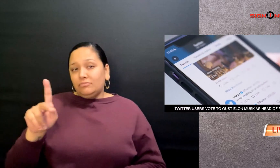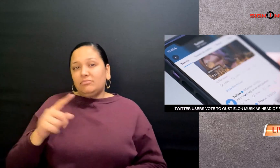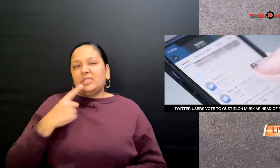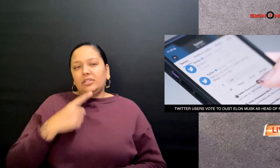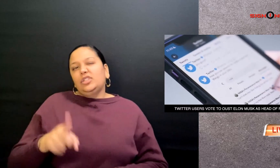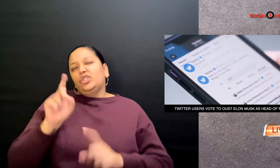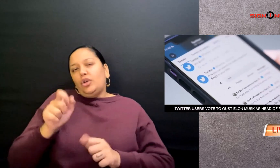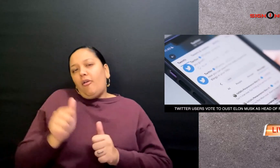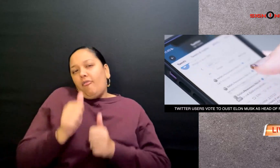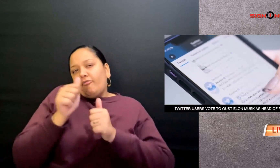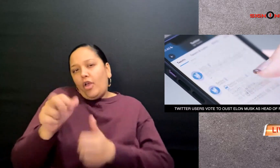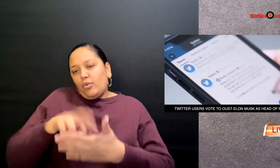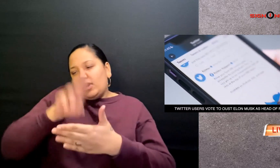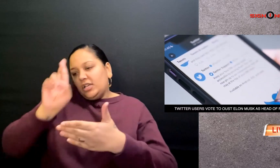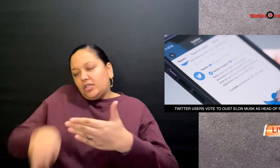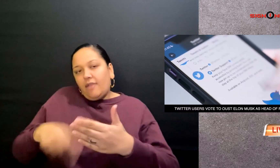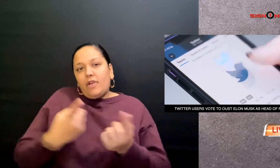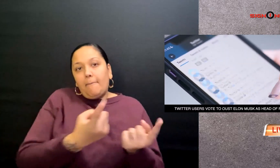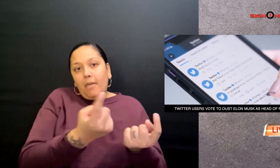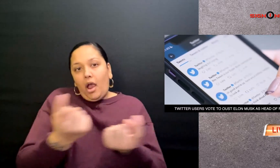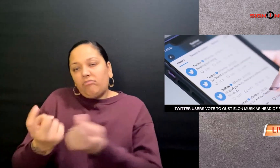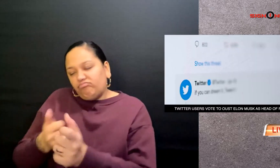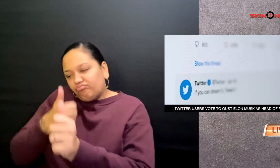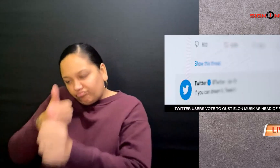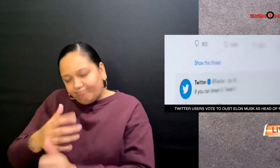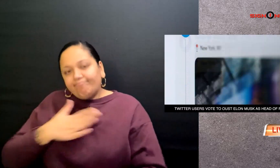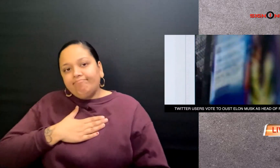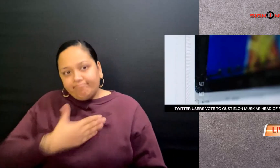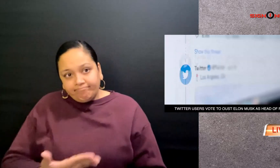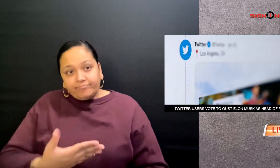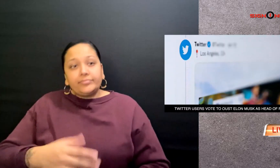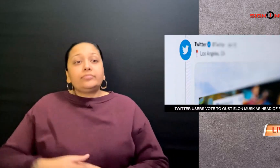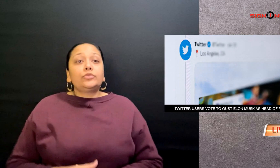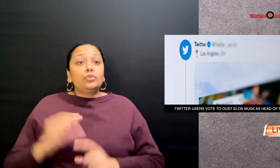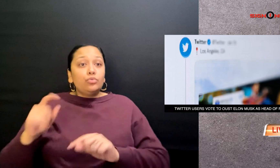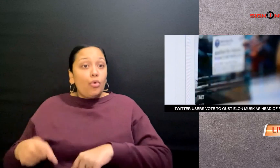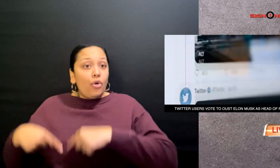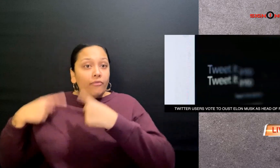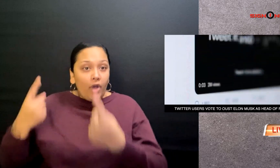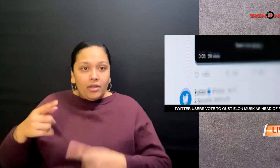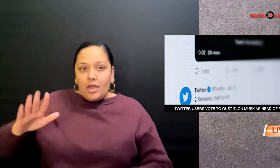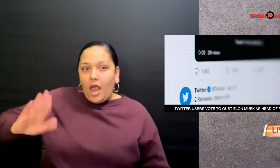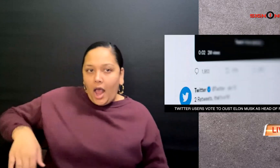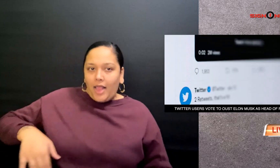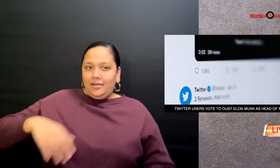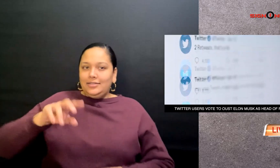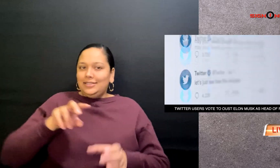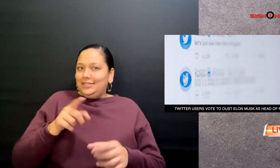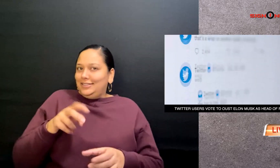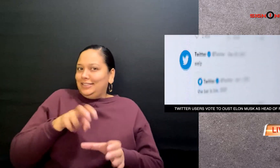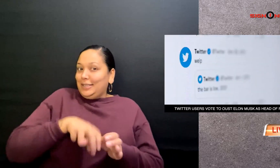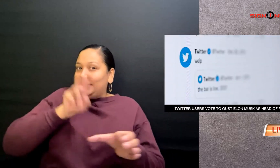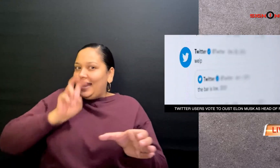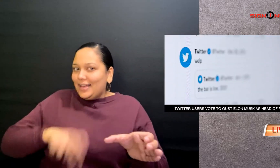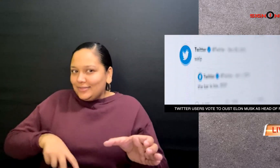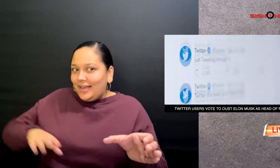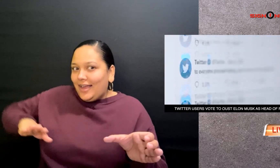Musk did say he would follow the rules and the results of the poll but so far he's not stepped down